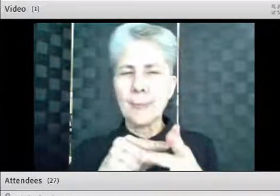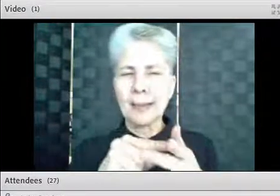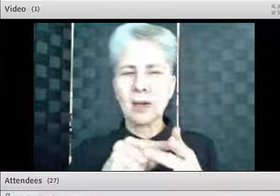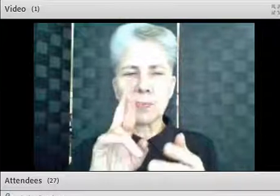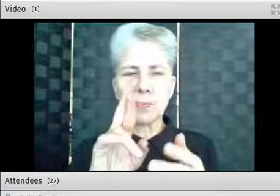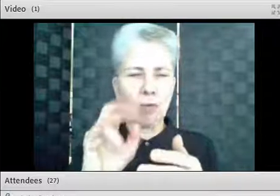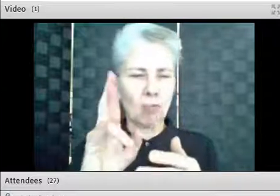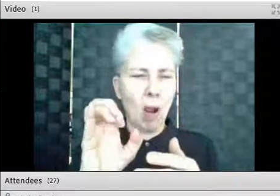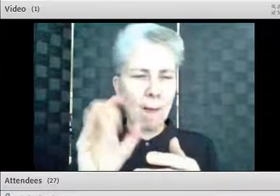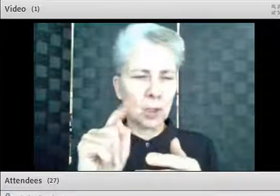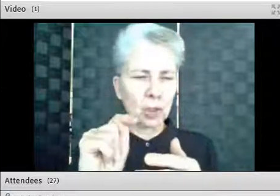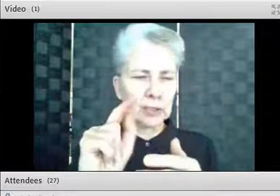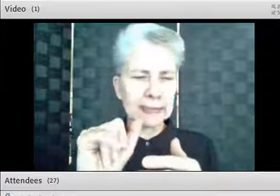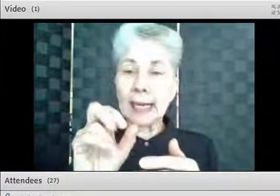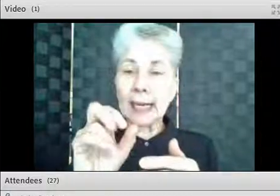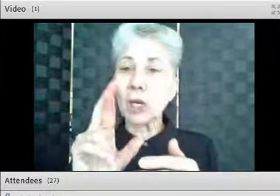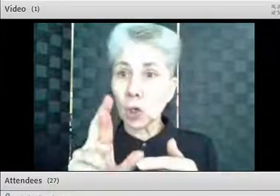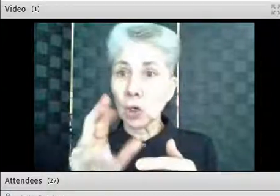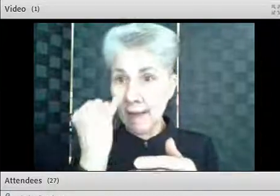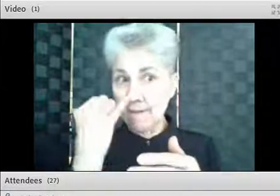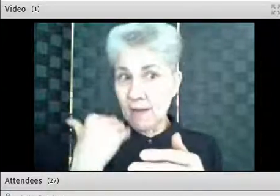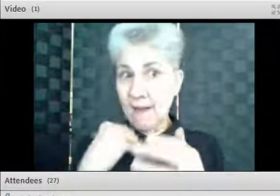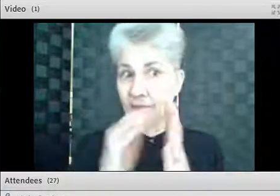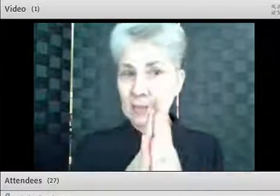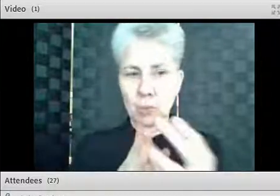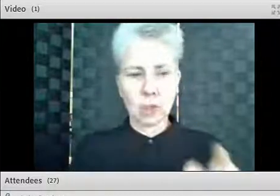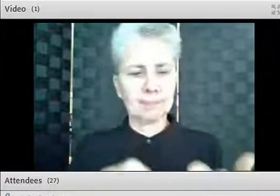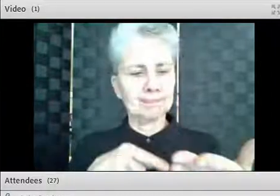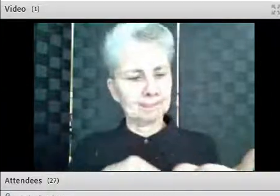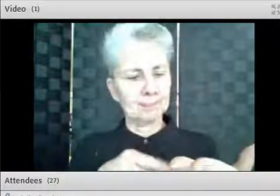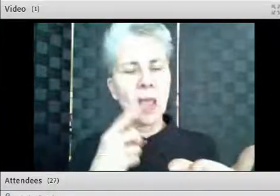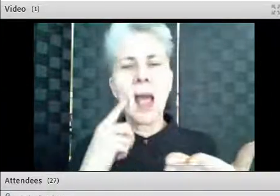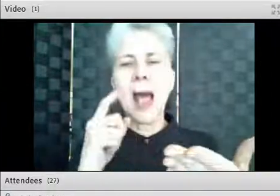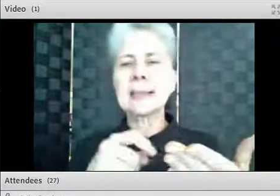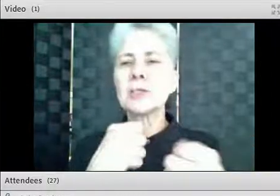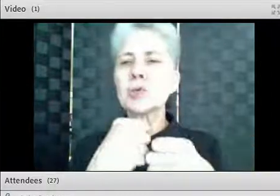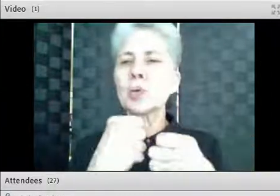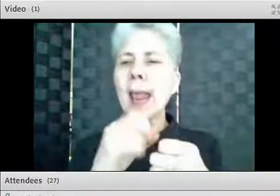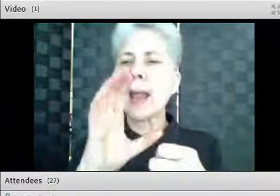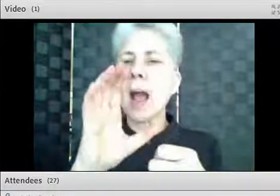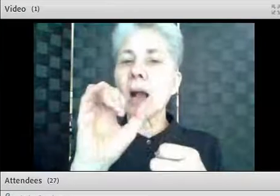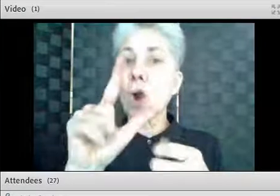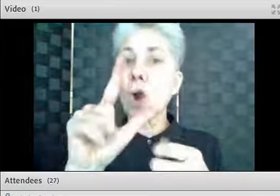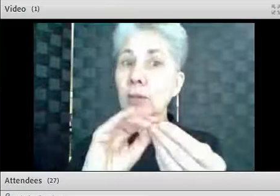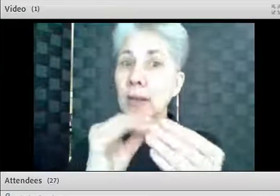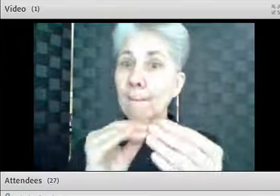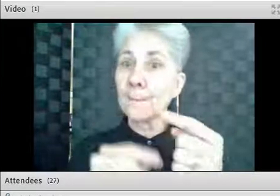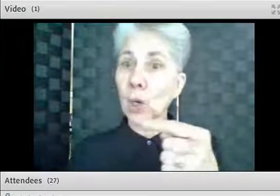So if I have this book in my hand and I need to create a call number for it, my first step would be,